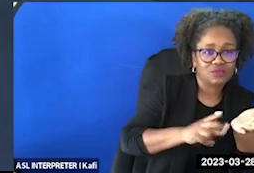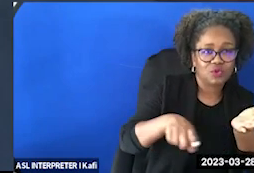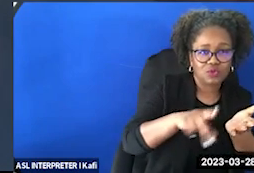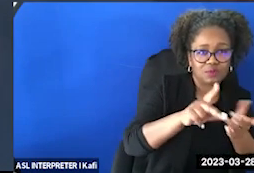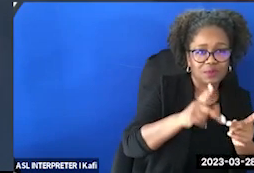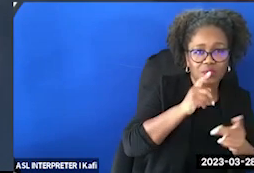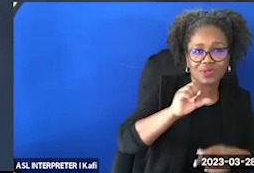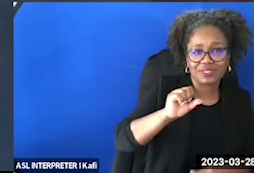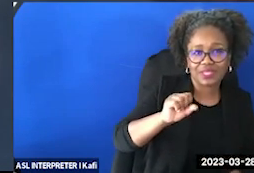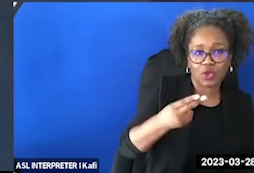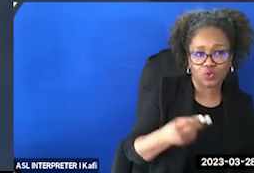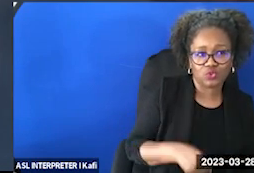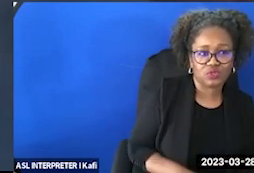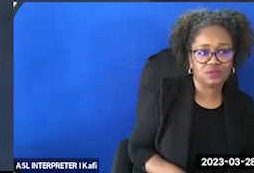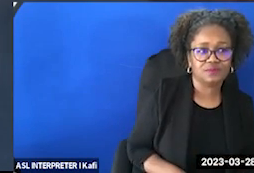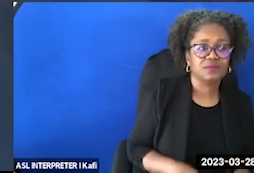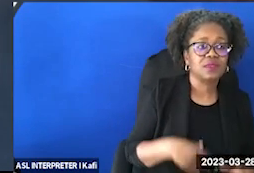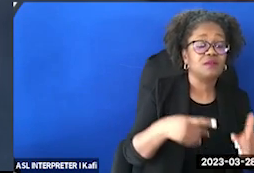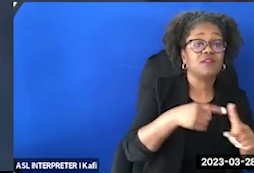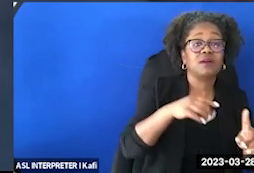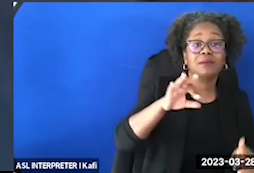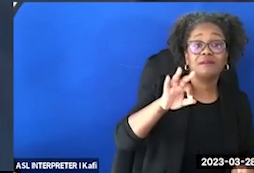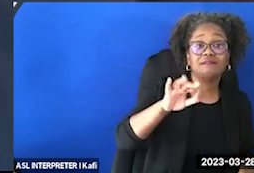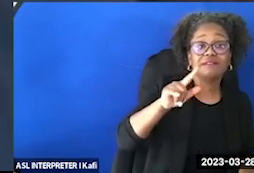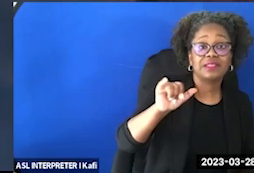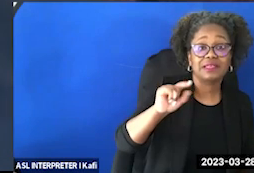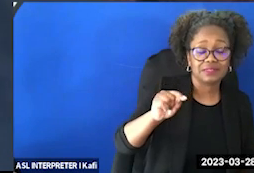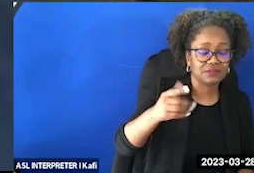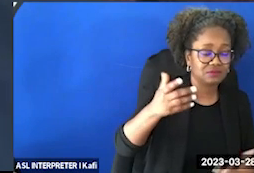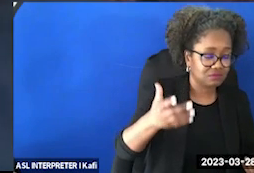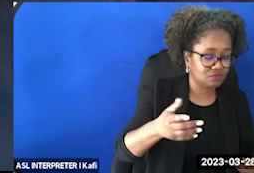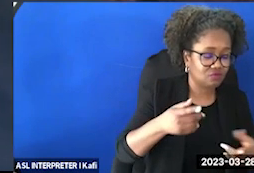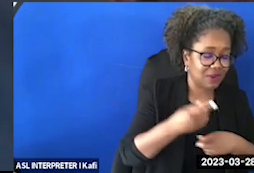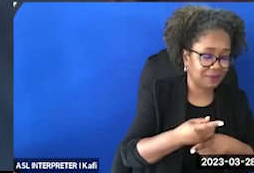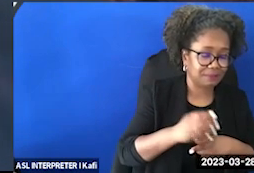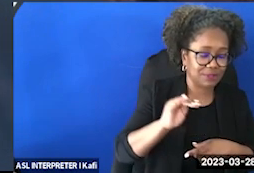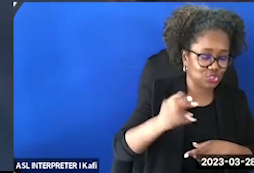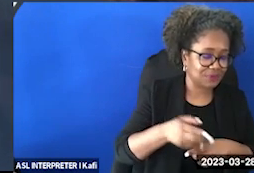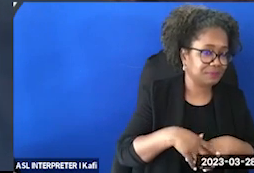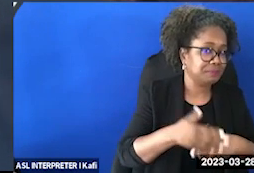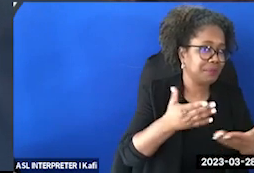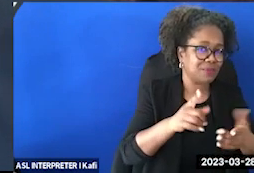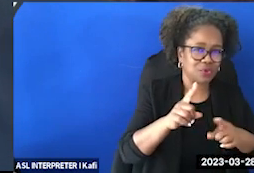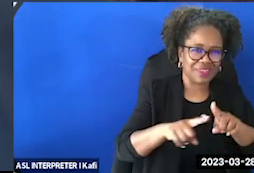Debbie Stine, Science & Technology Policy Academy: you know you might not be able to go and like interview people, or do a survey, or any of these other kind of more formal things.